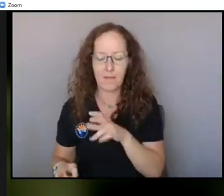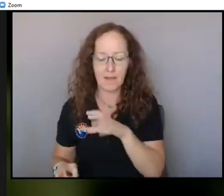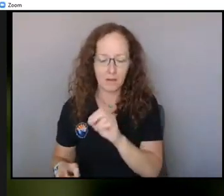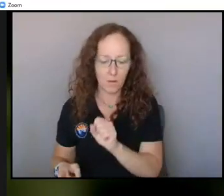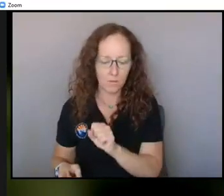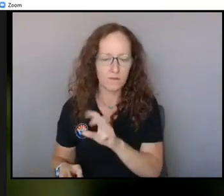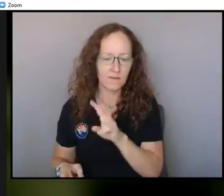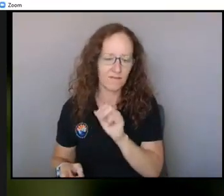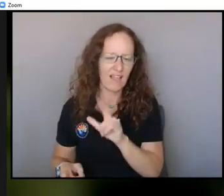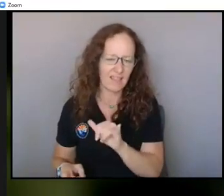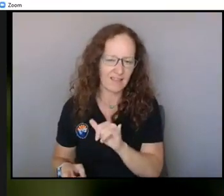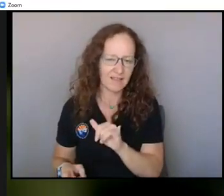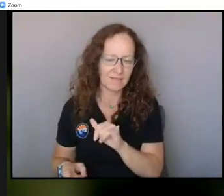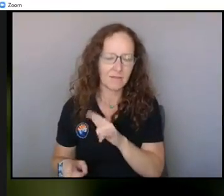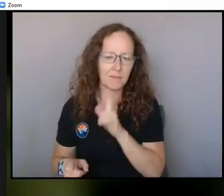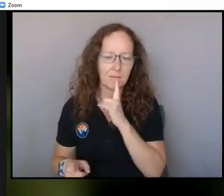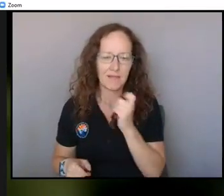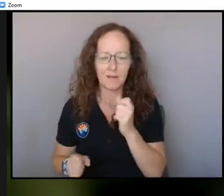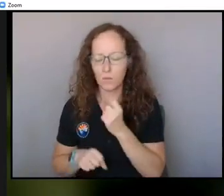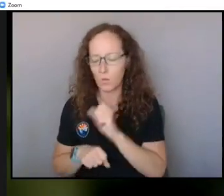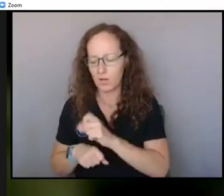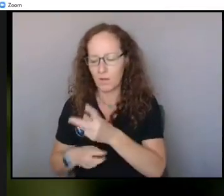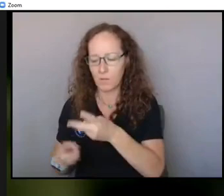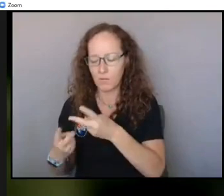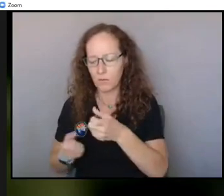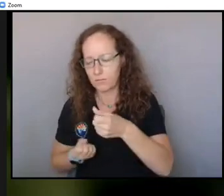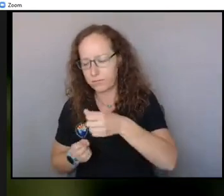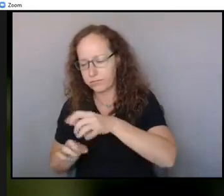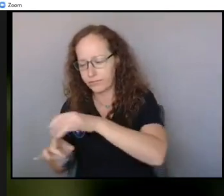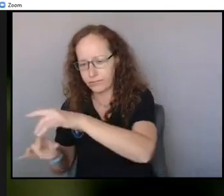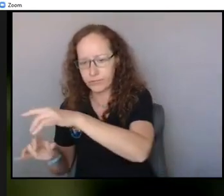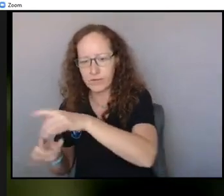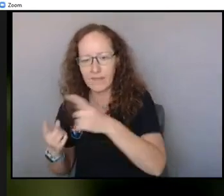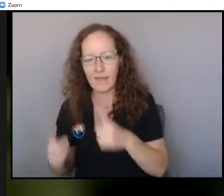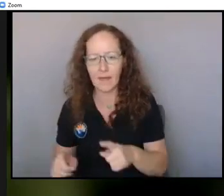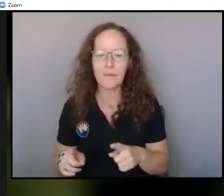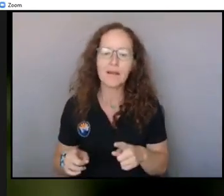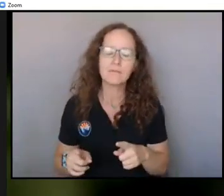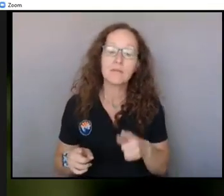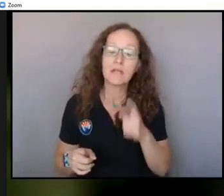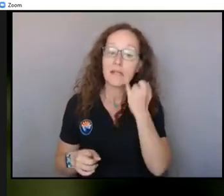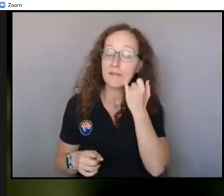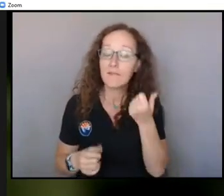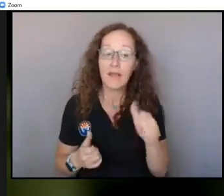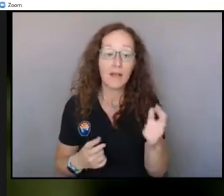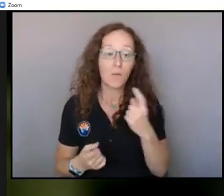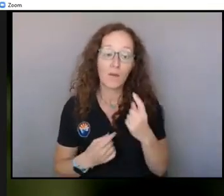AGO. AND IF YOU HAVE ANY QUESTIONS, I'LL BE AROUND TO ANSWER THEM.